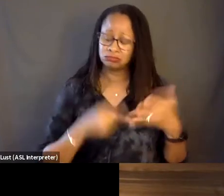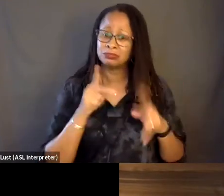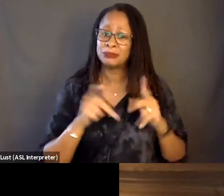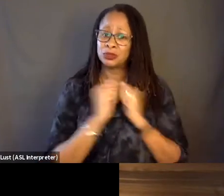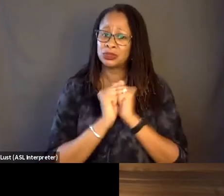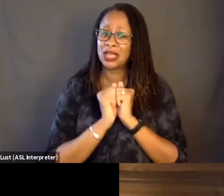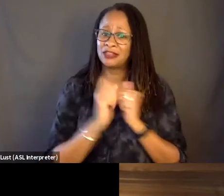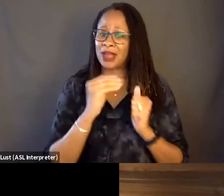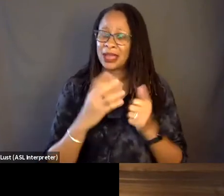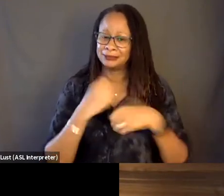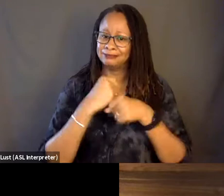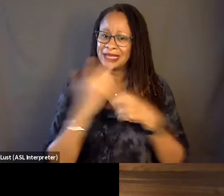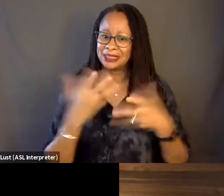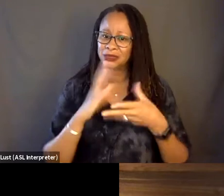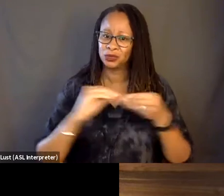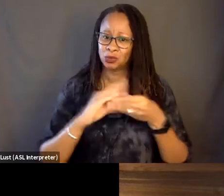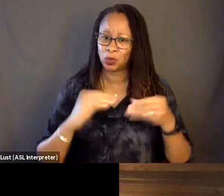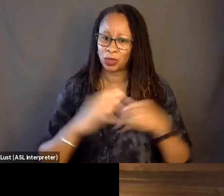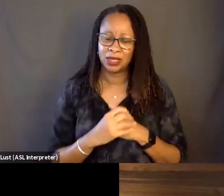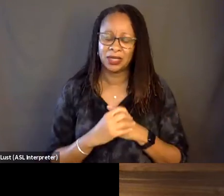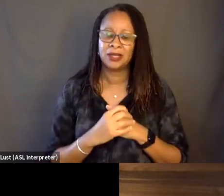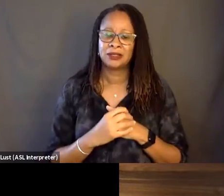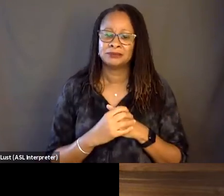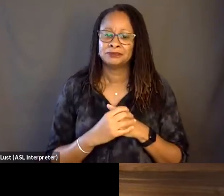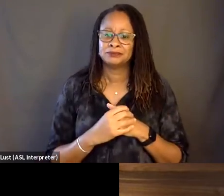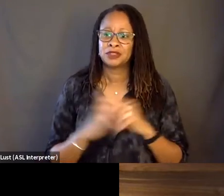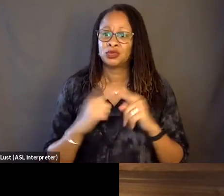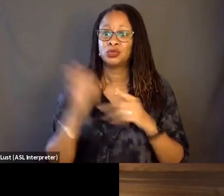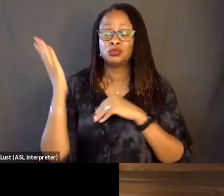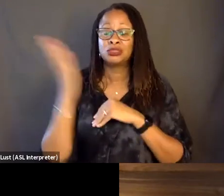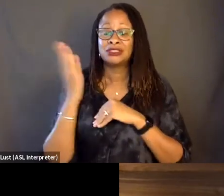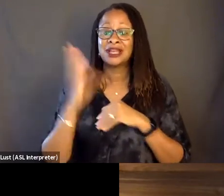this story to present Jamal's life